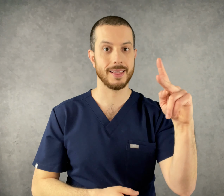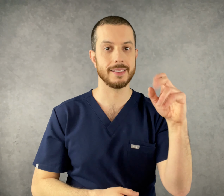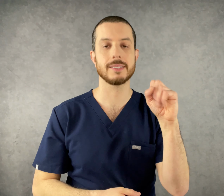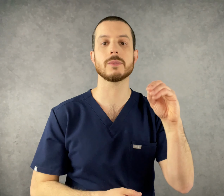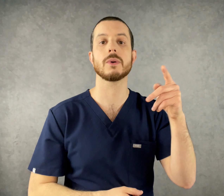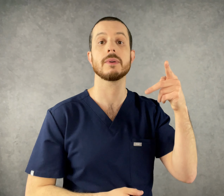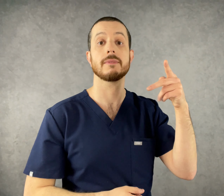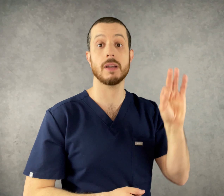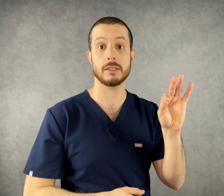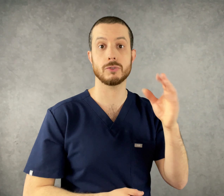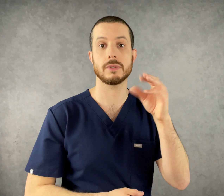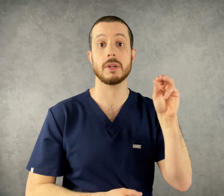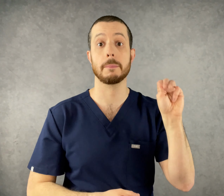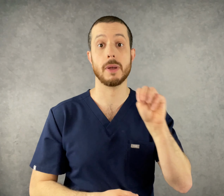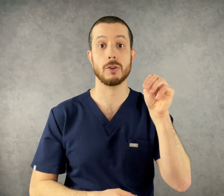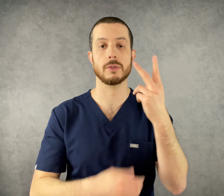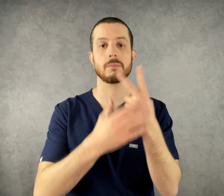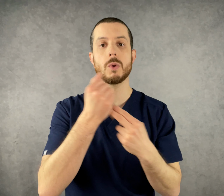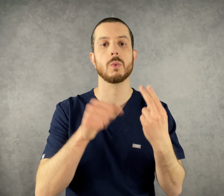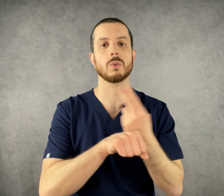Okay, so Pfizer and Moderna both use